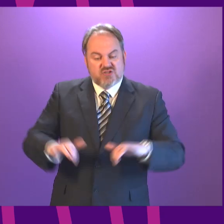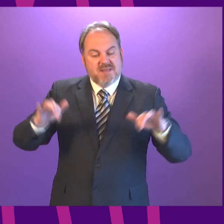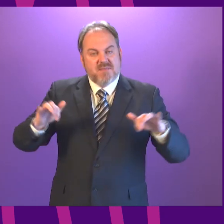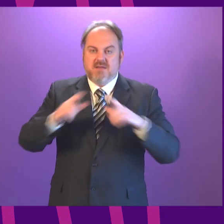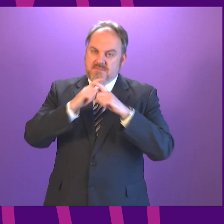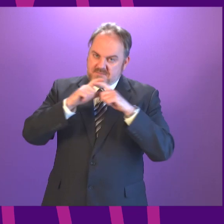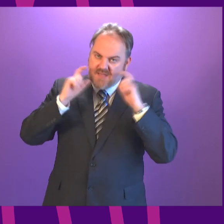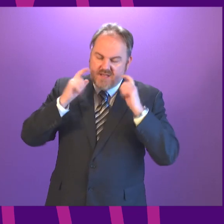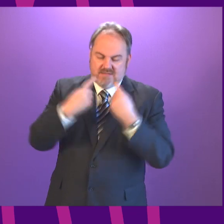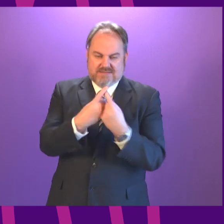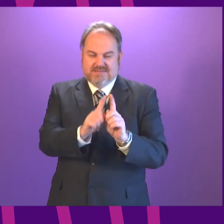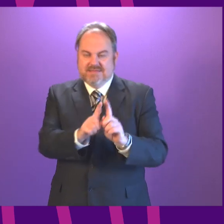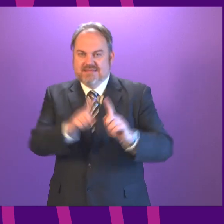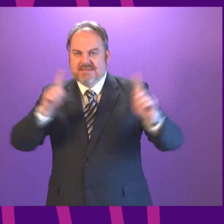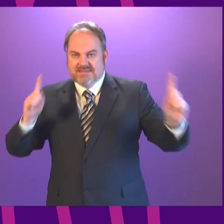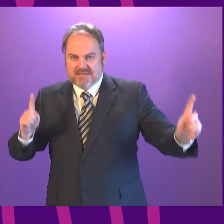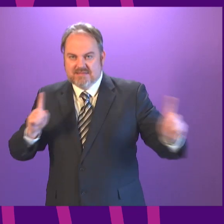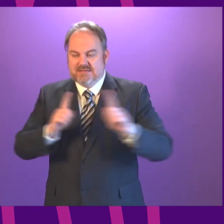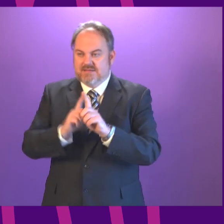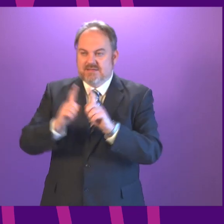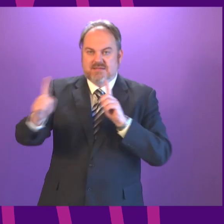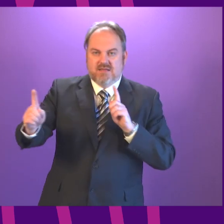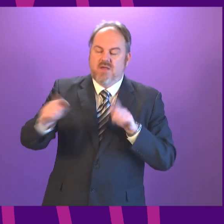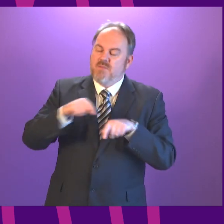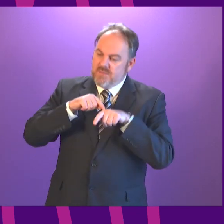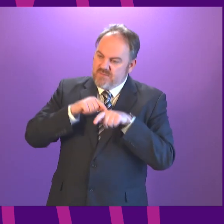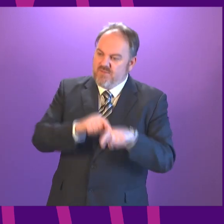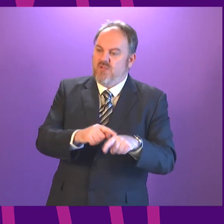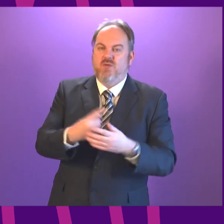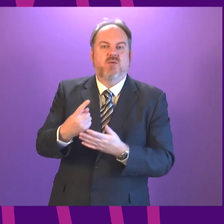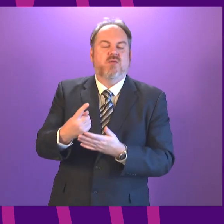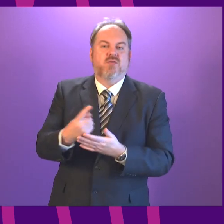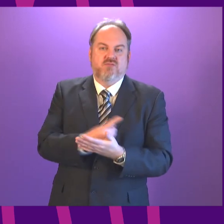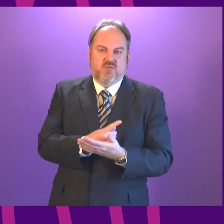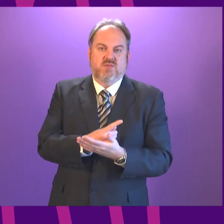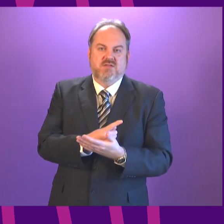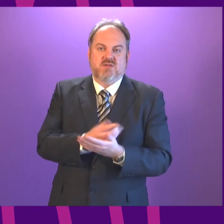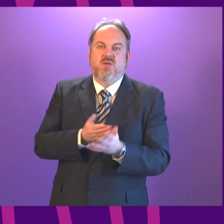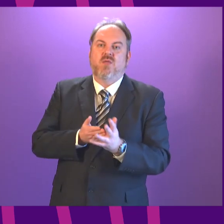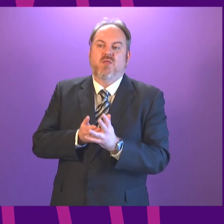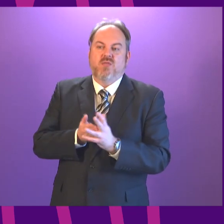Holyrood campus, and I ask members to please observe them during the course of this afternoon’s